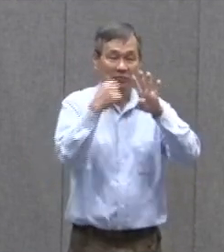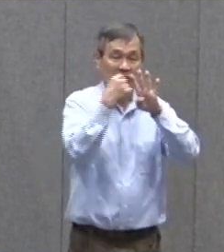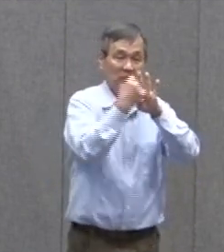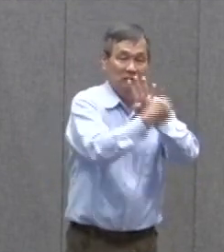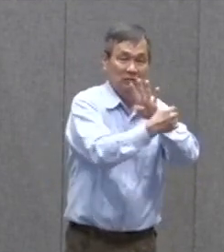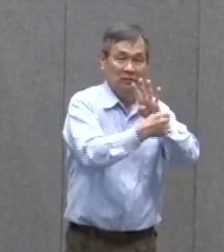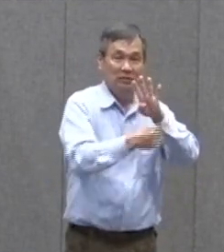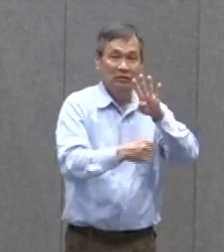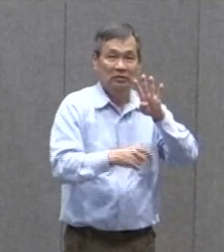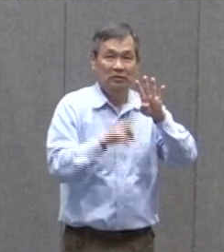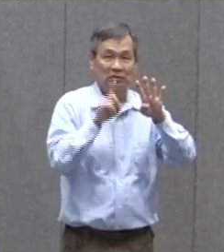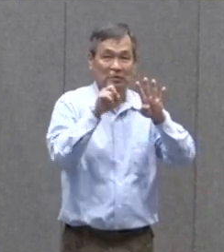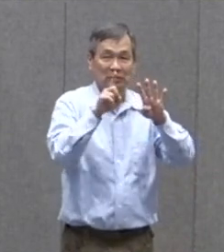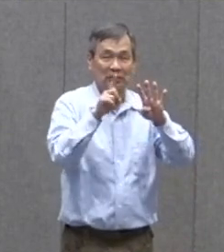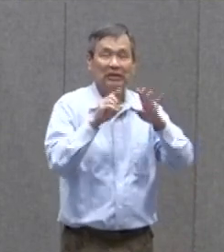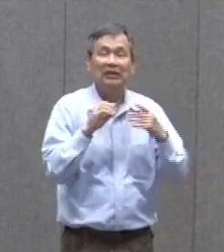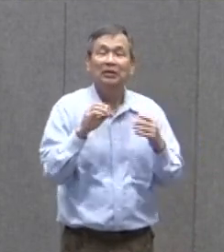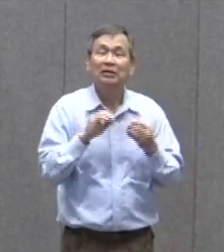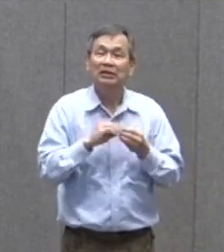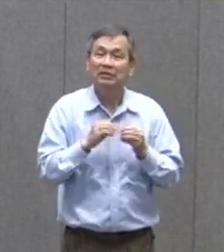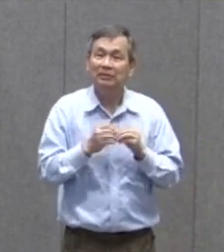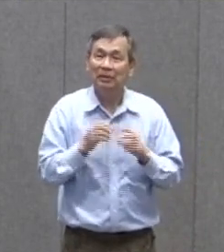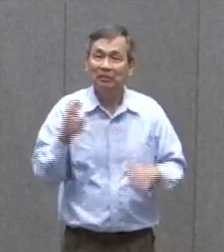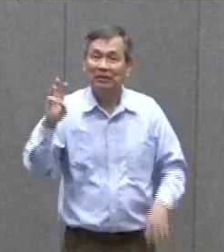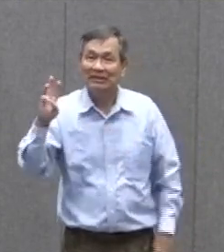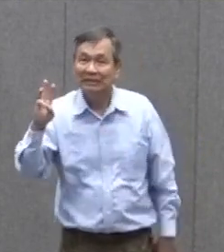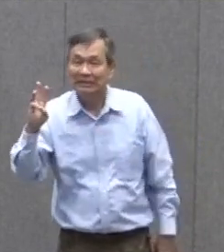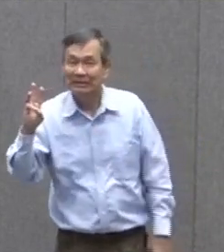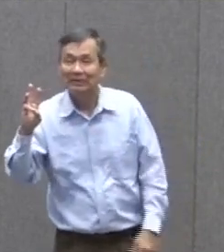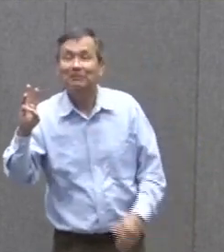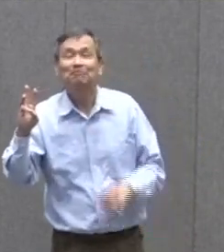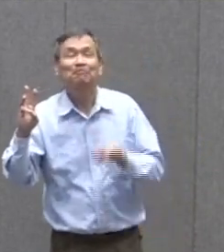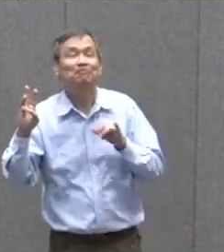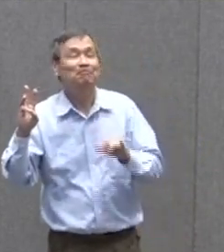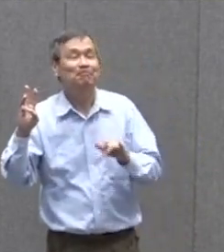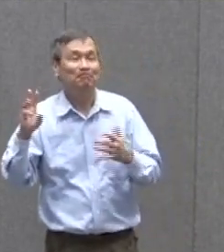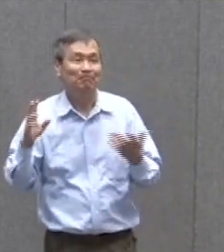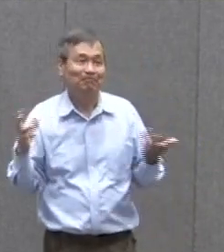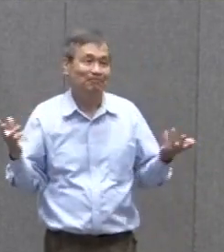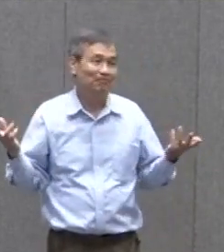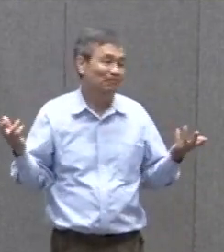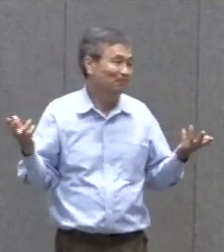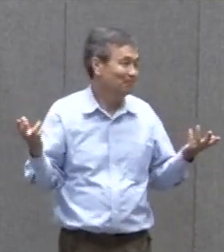which means I need the numeral six. I'm gonna flip over another one.